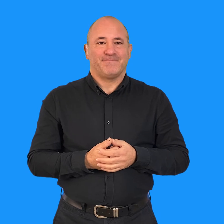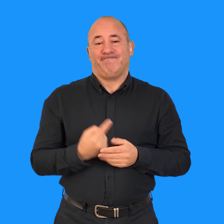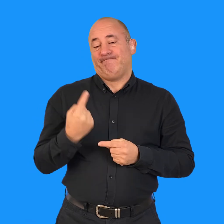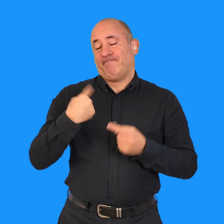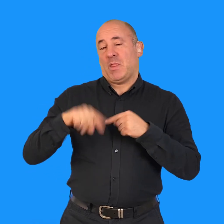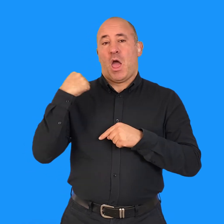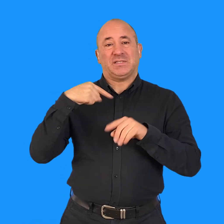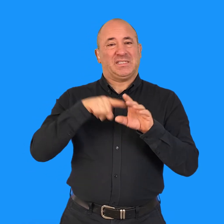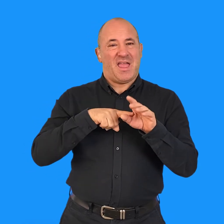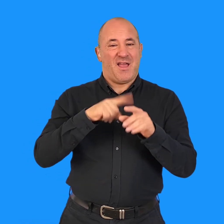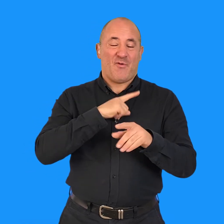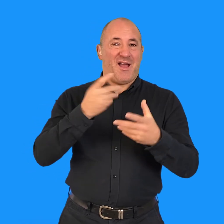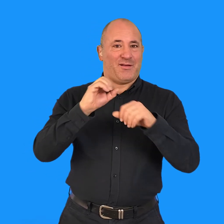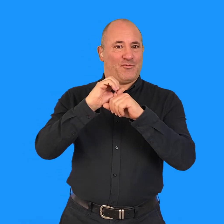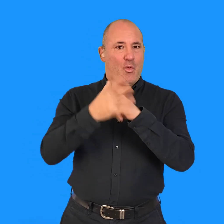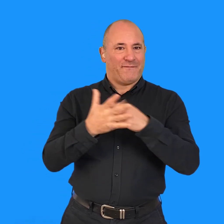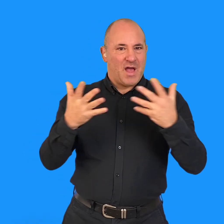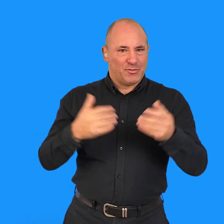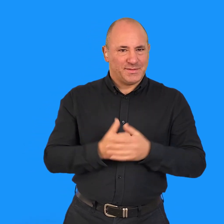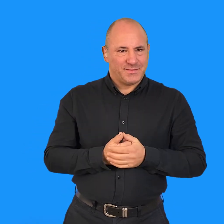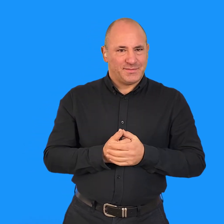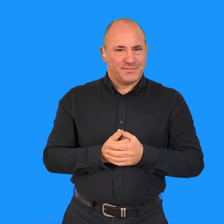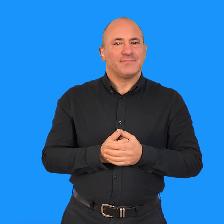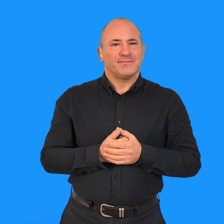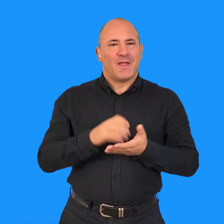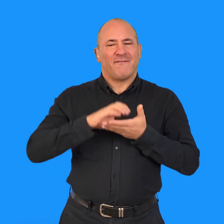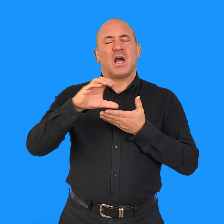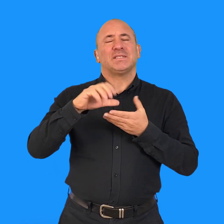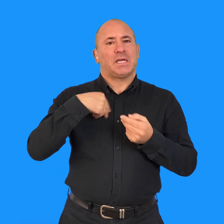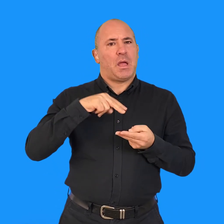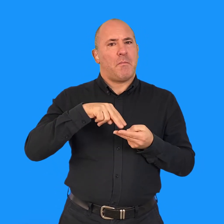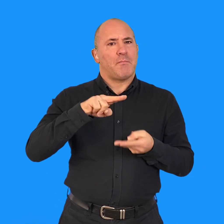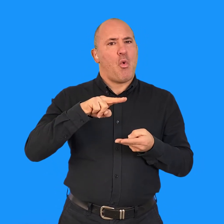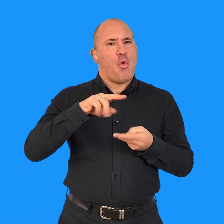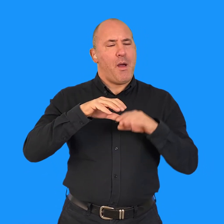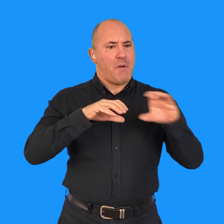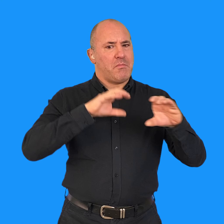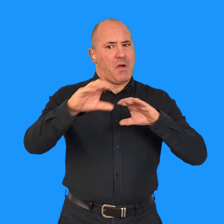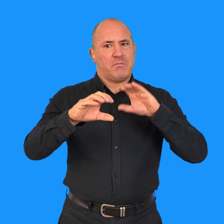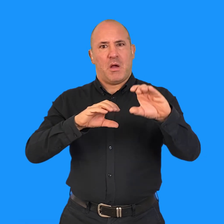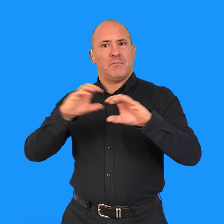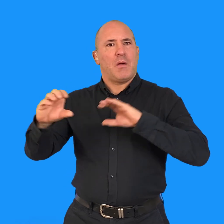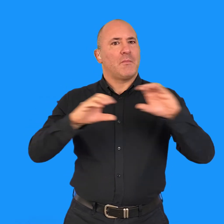to support artists to create new work. In the last year because of COVID,